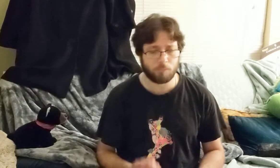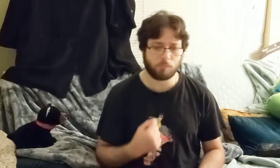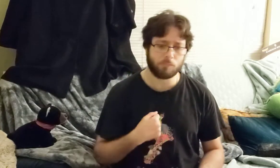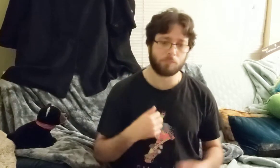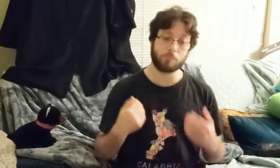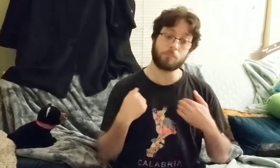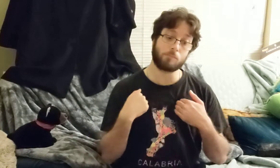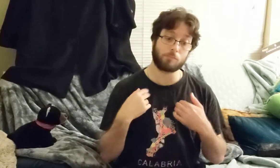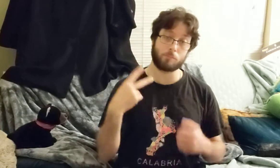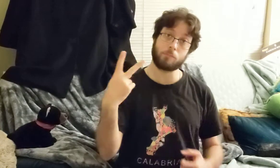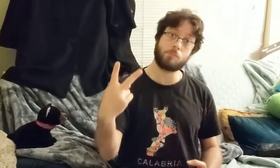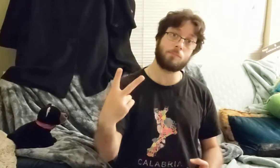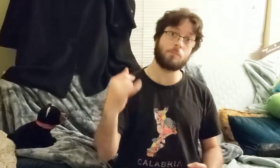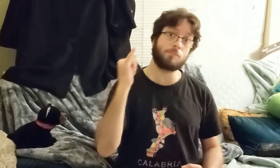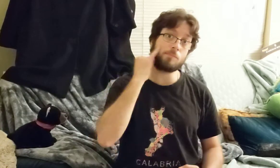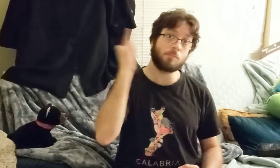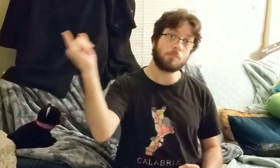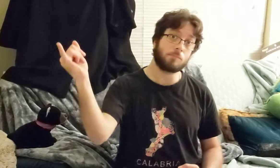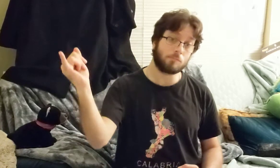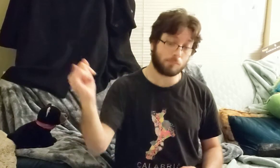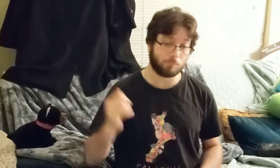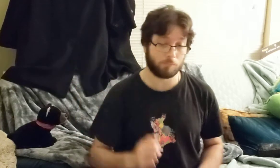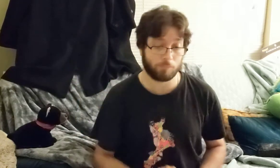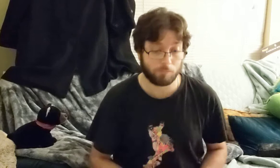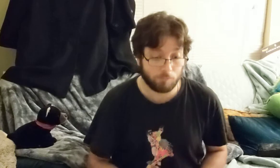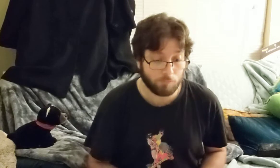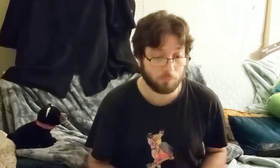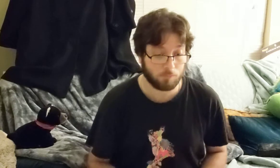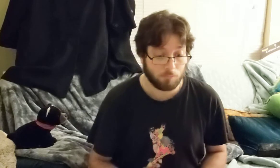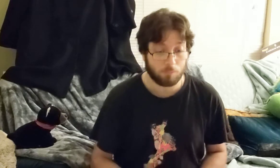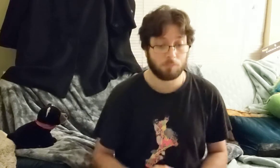I HAVE 2 IDEA